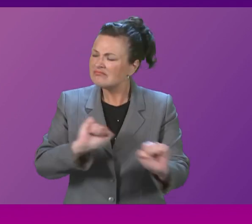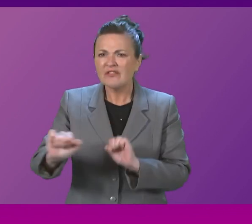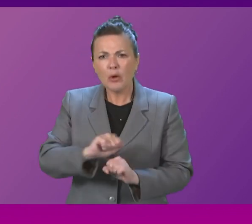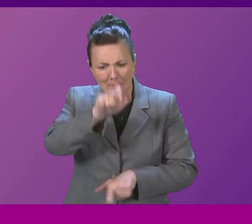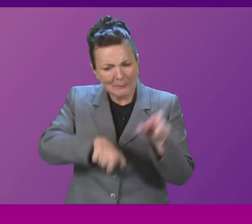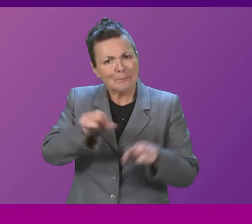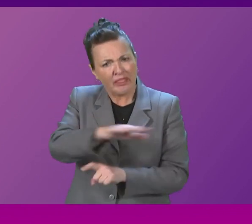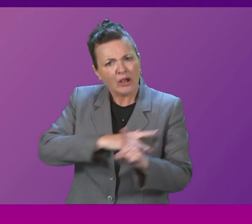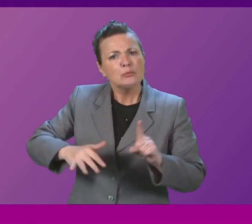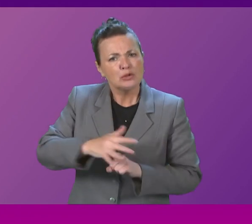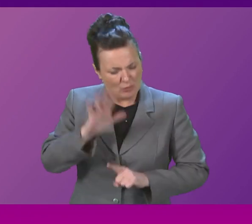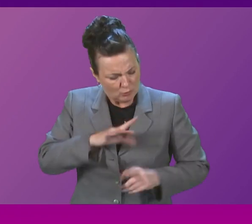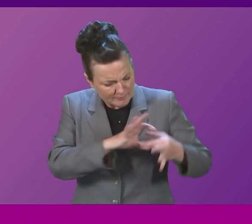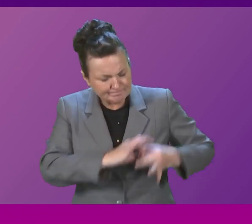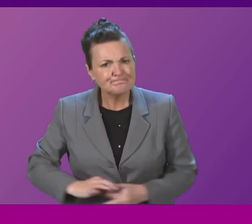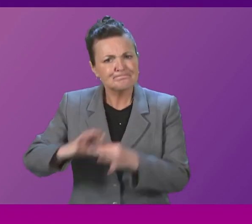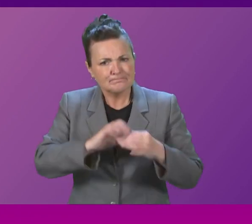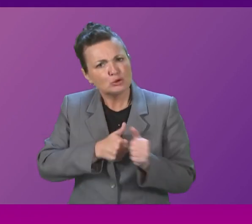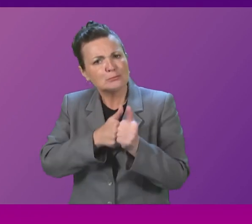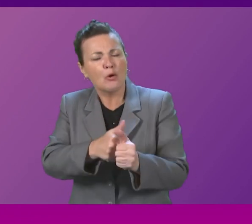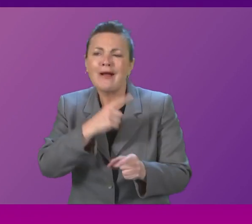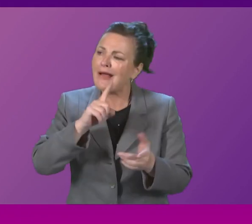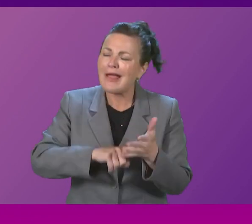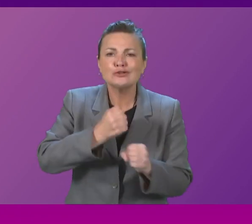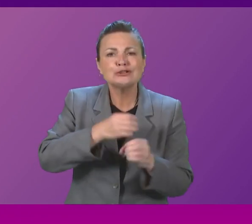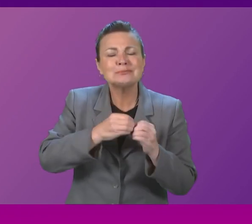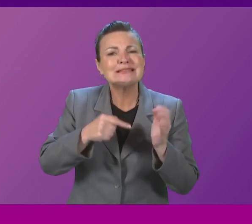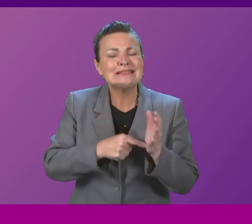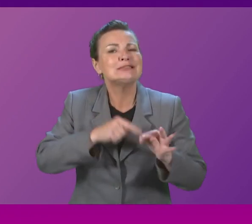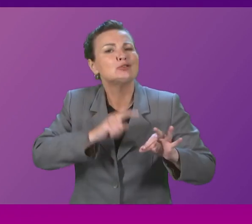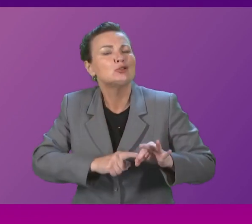and that we unite around that sentiment today and right throughout the period of the competition